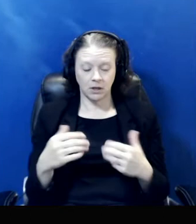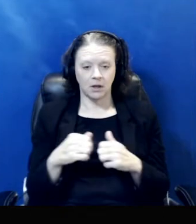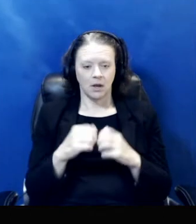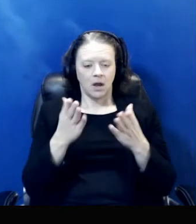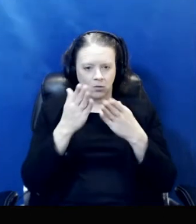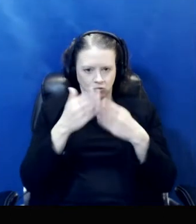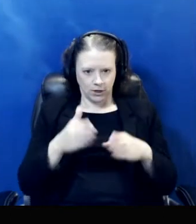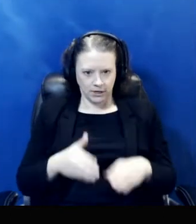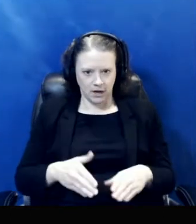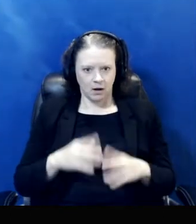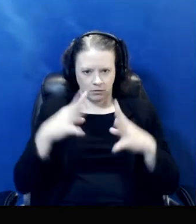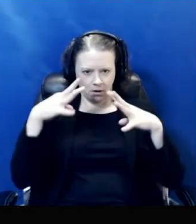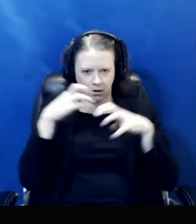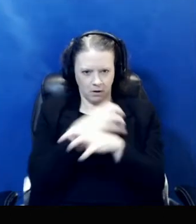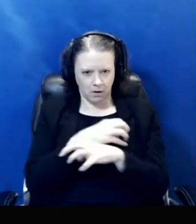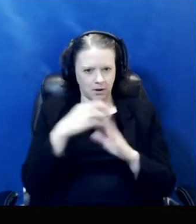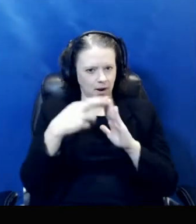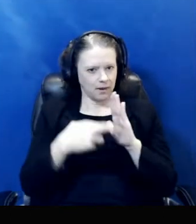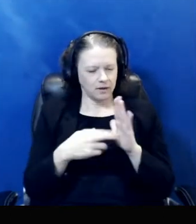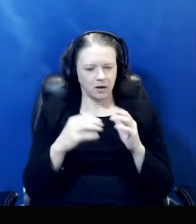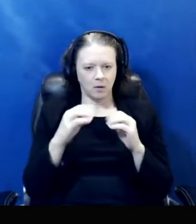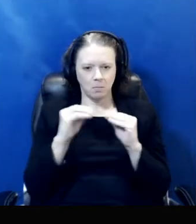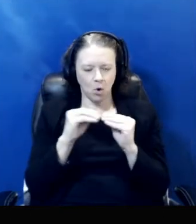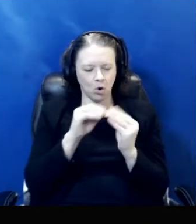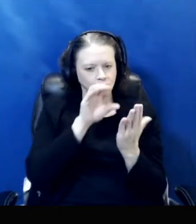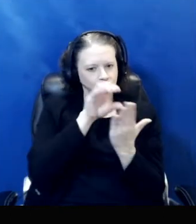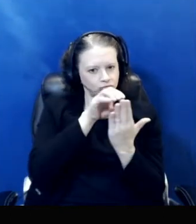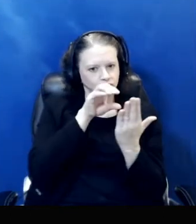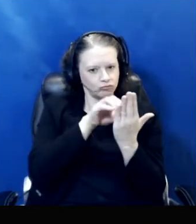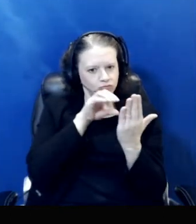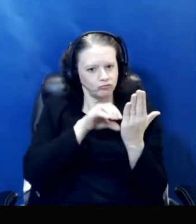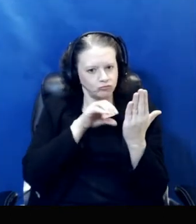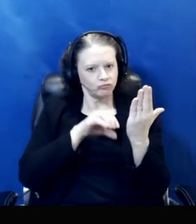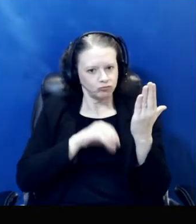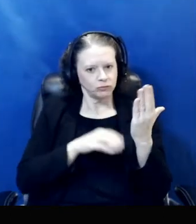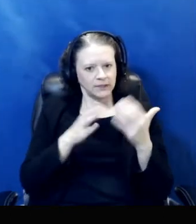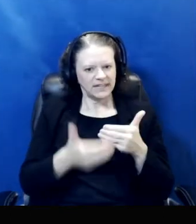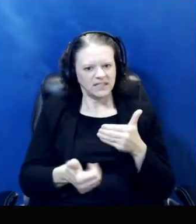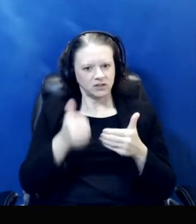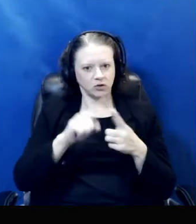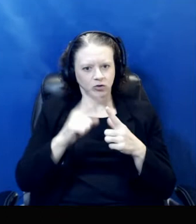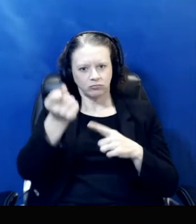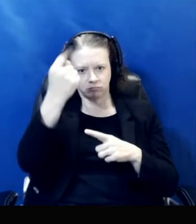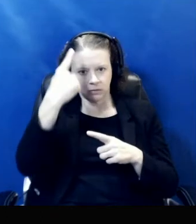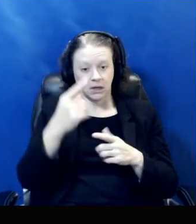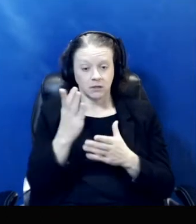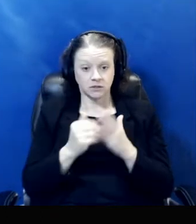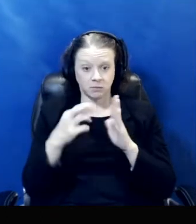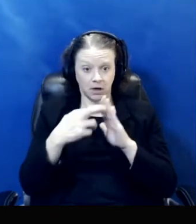into more bite size pieces that are easier to tackle. Some guidelines have been improved, or added onto, based